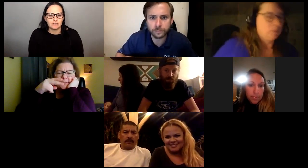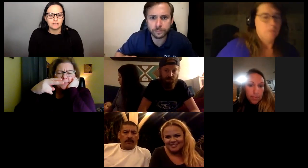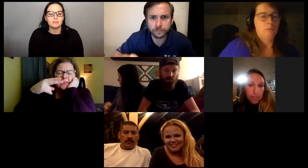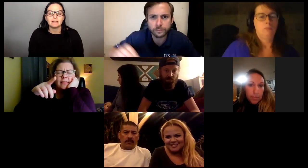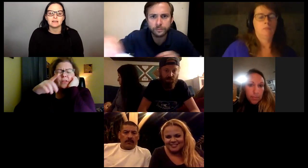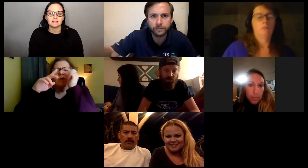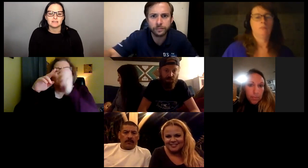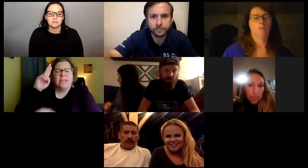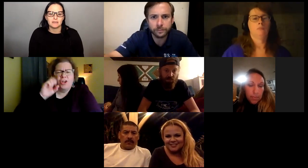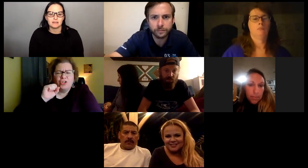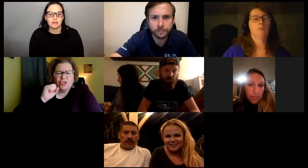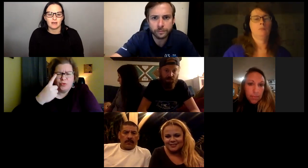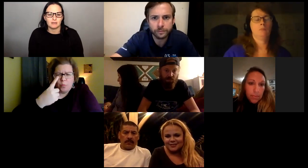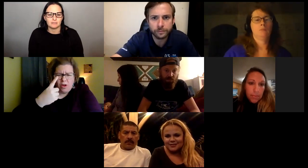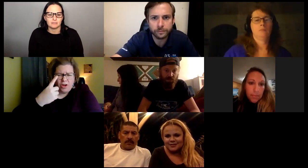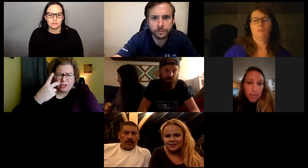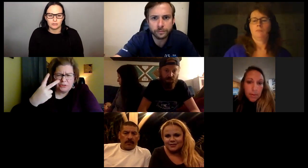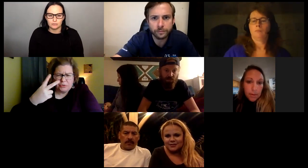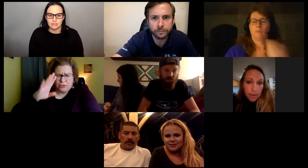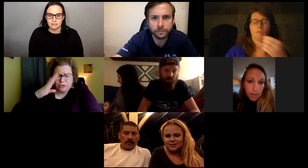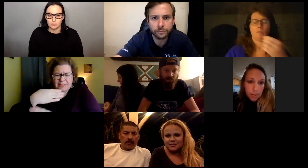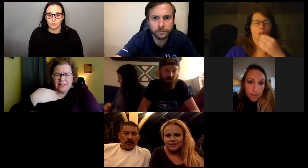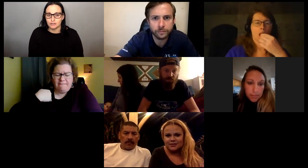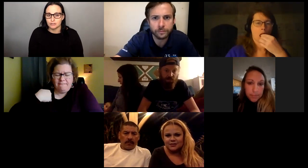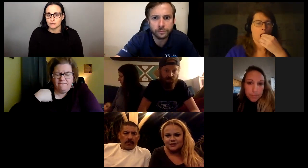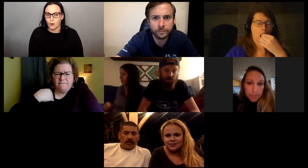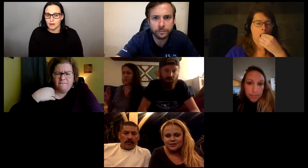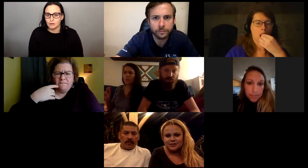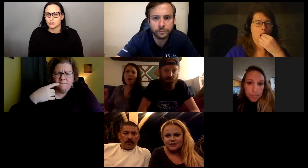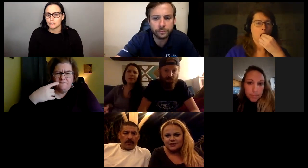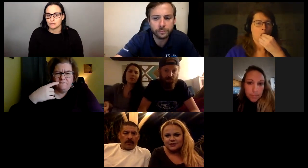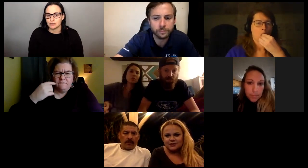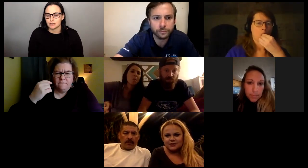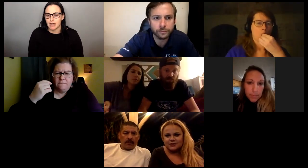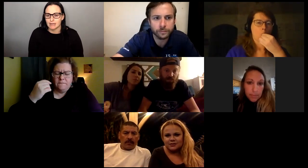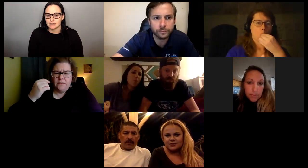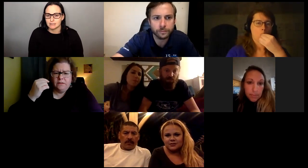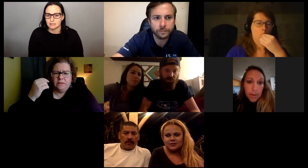do you mind elizabeth um is it